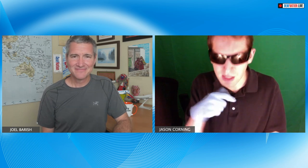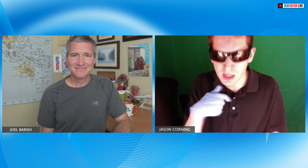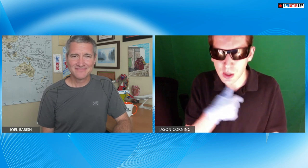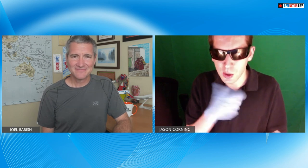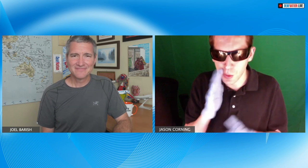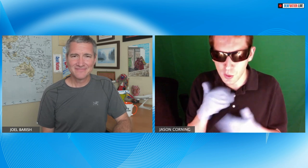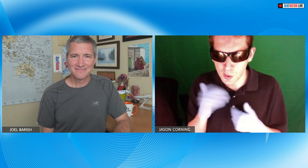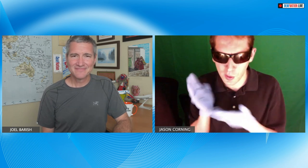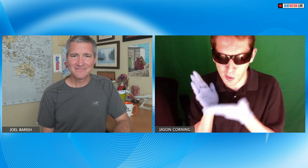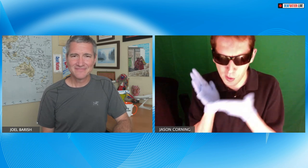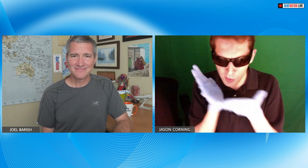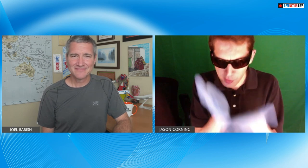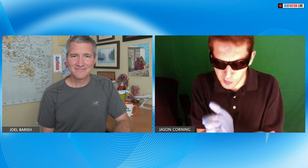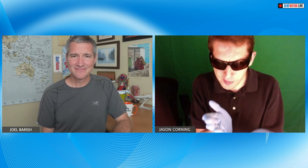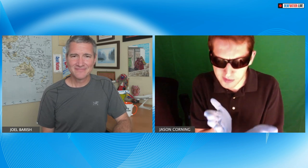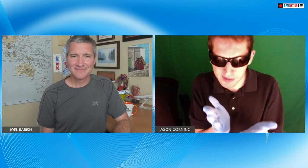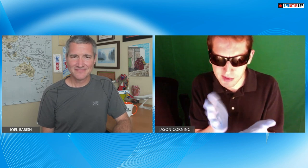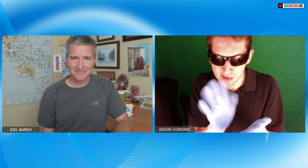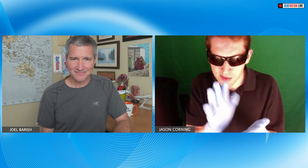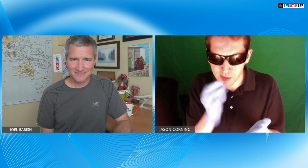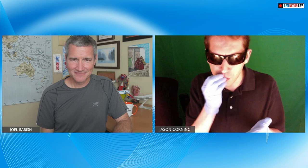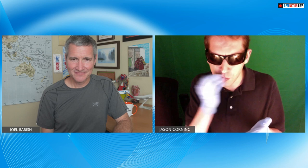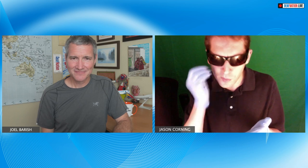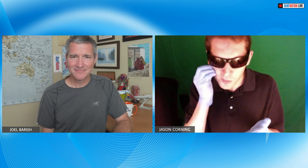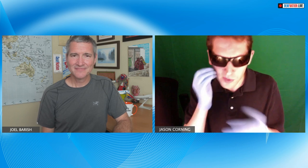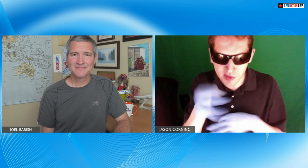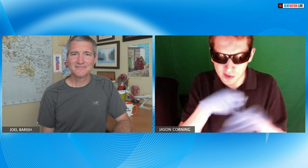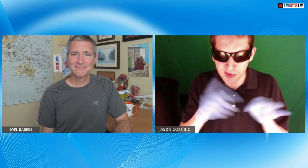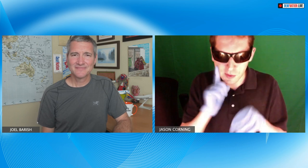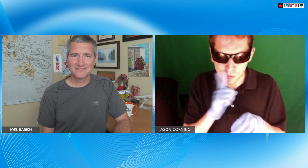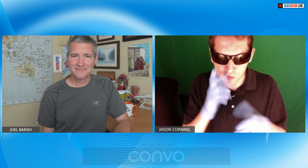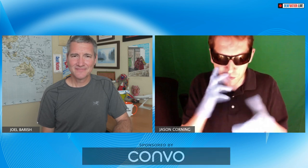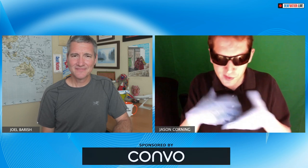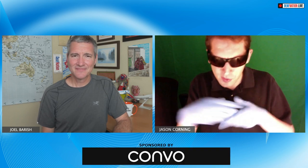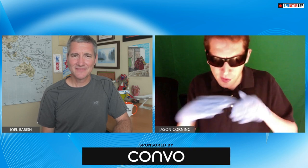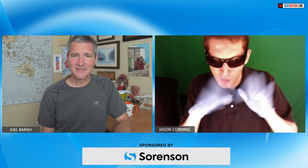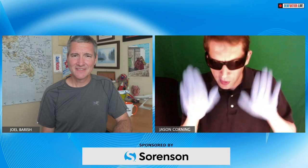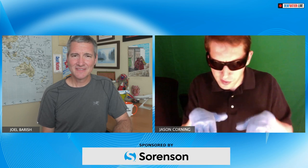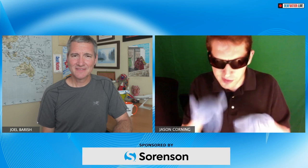we will have delivery to their home instead of deafblind going out of the house,